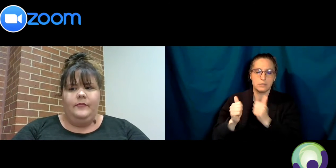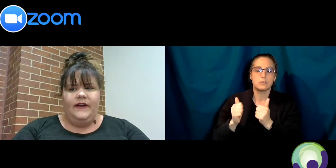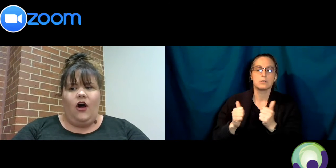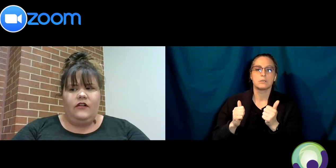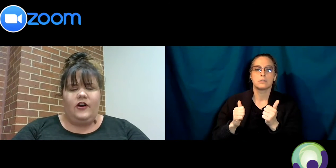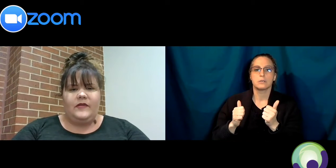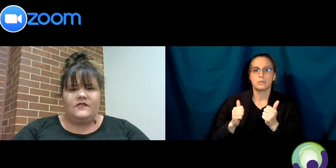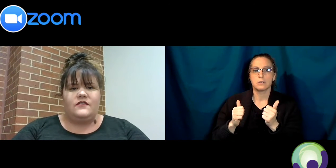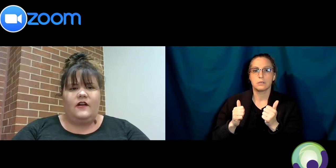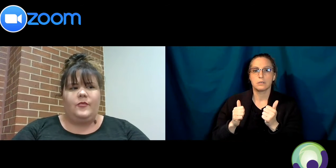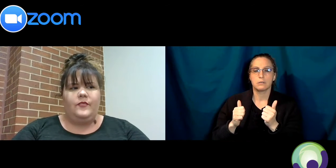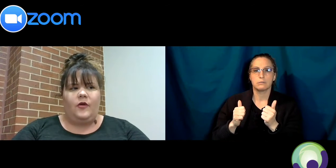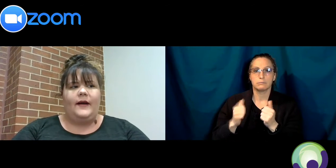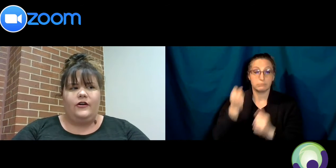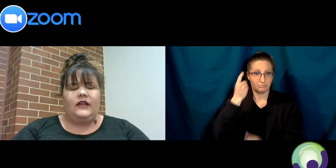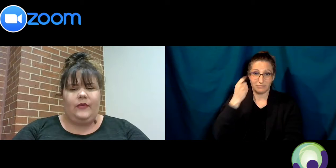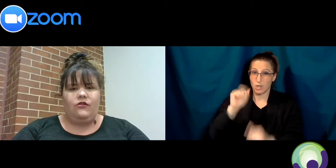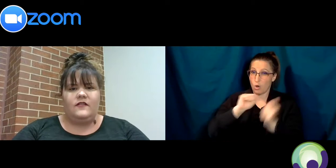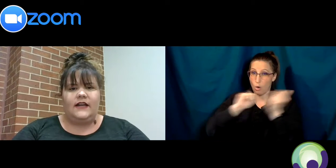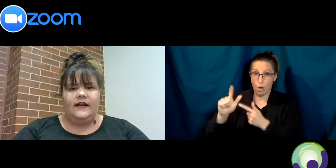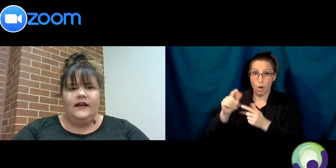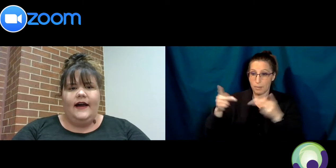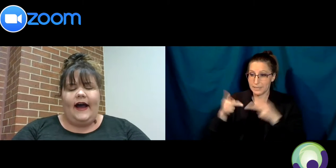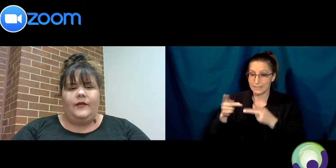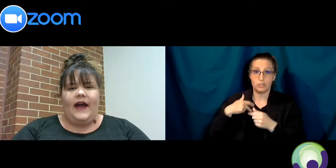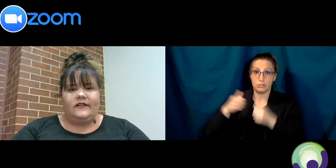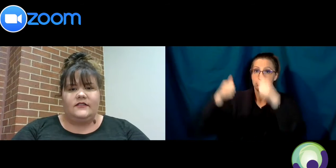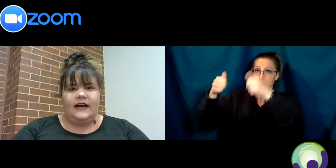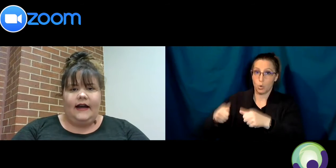but all of our positions are primarily posted on Packers.com.